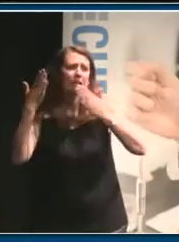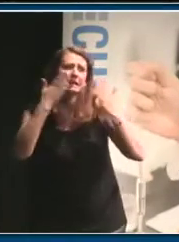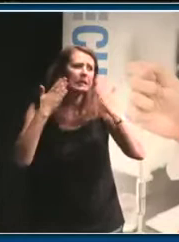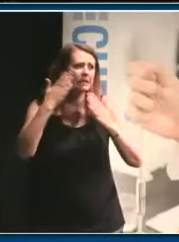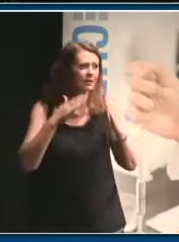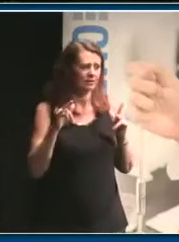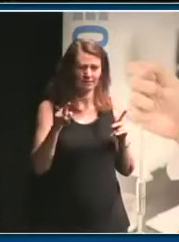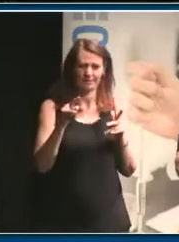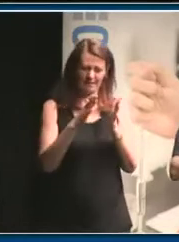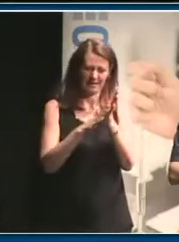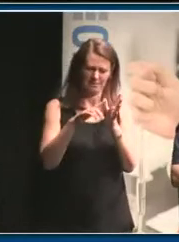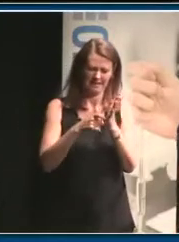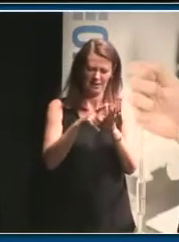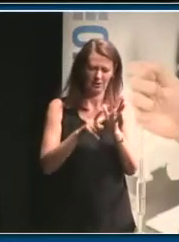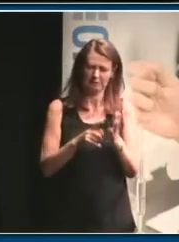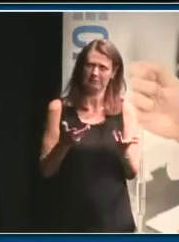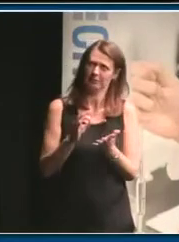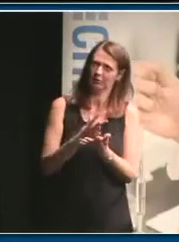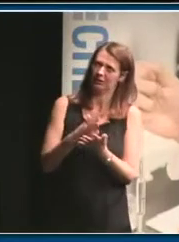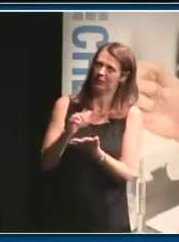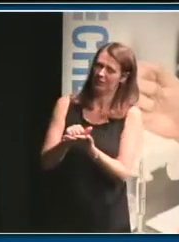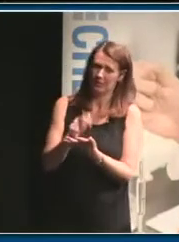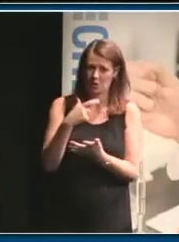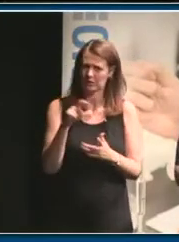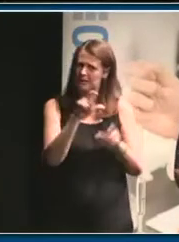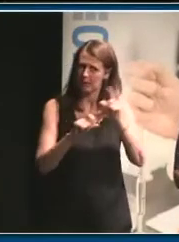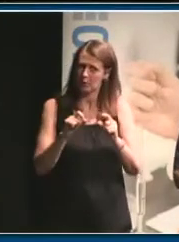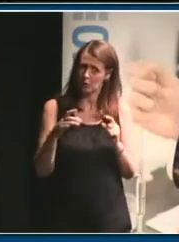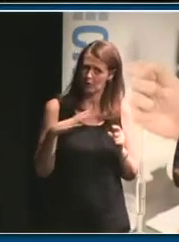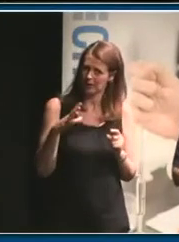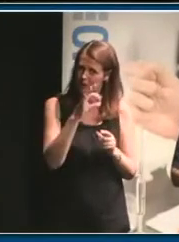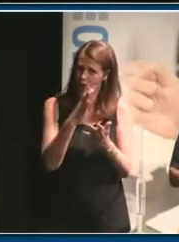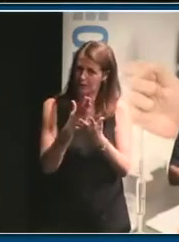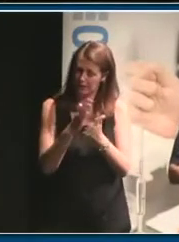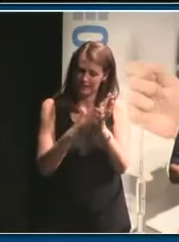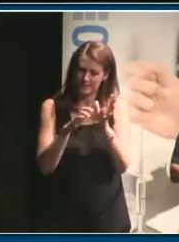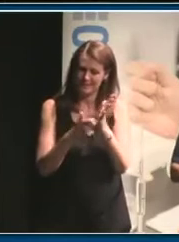an inappropriate word because it's chemical free. It's not even a material it's an idea!